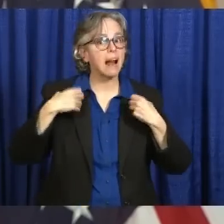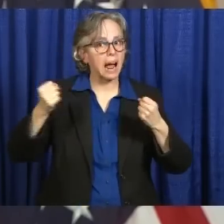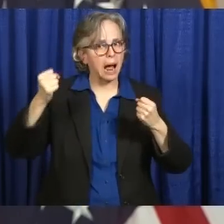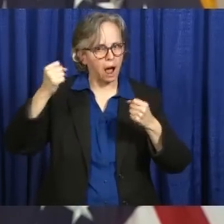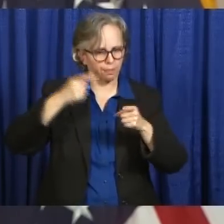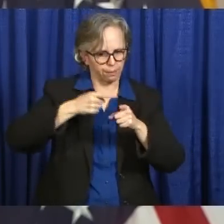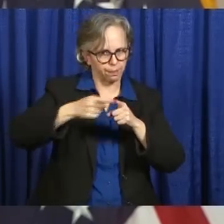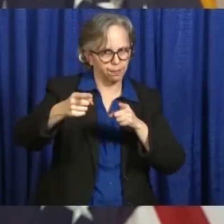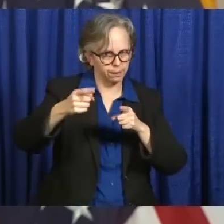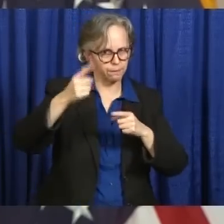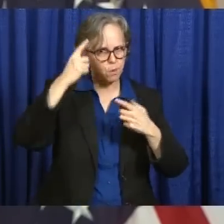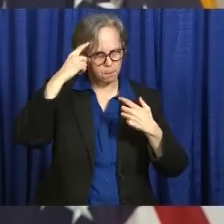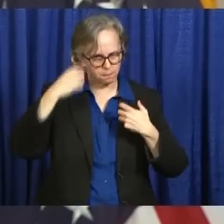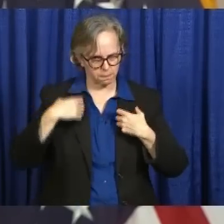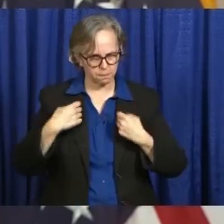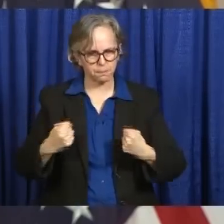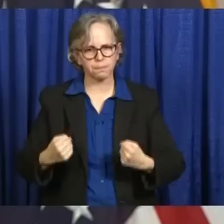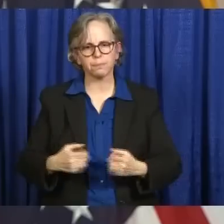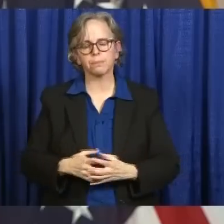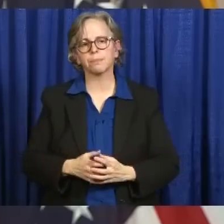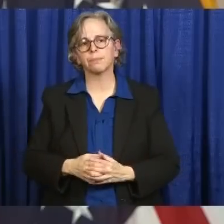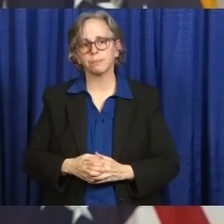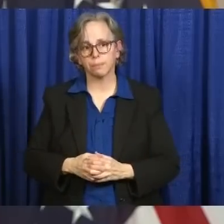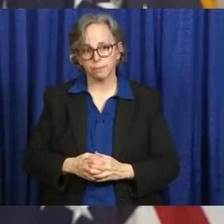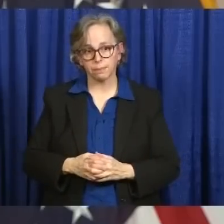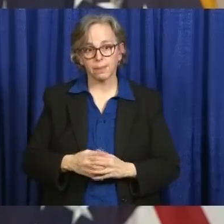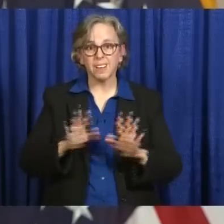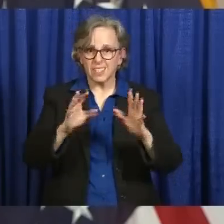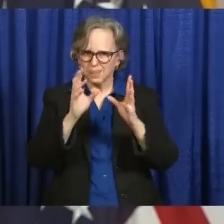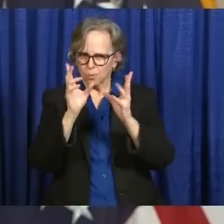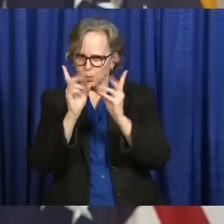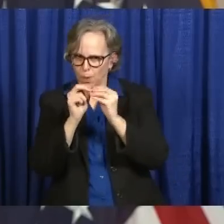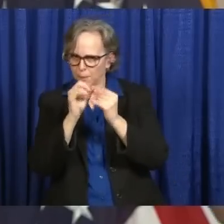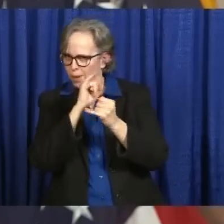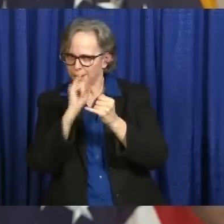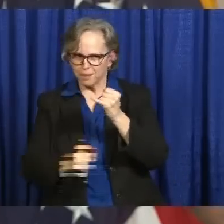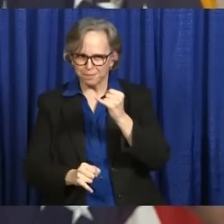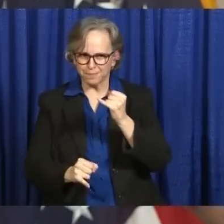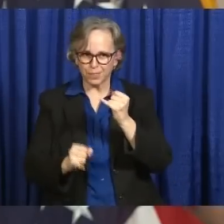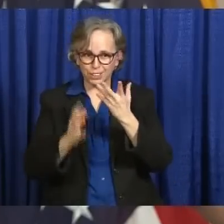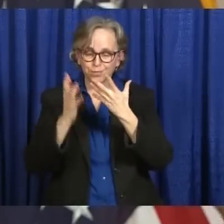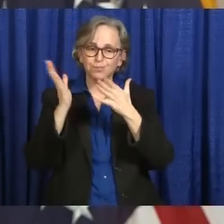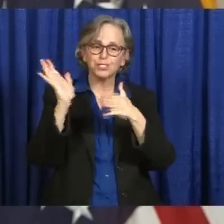THERE IS AN ALL ALSO WOULD TAB FOR RESOURCES FOR ADULTS TO LINK YOU TO ONLINE VIDEOS AND SUPPORT AND APPS TO SUPPORT